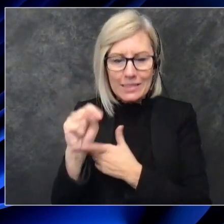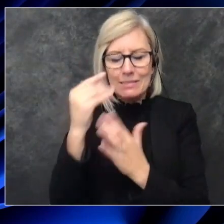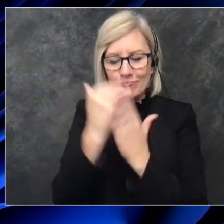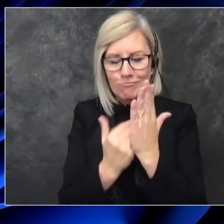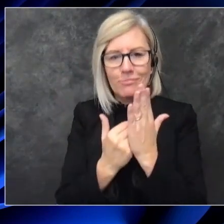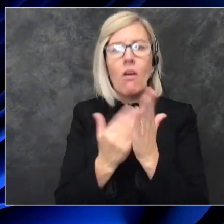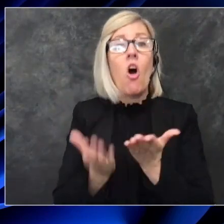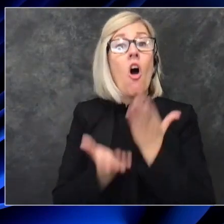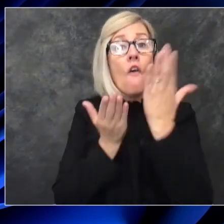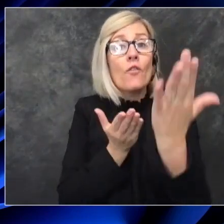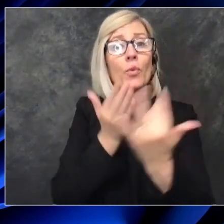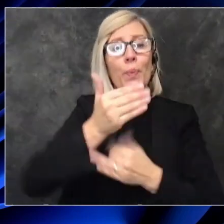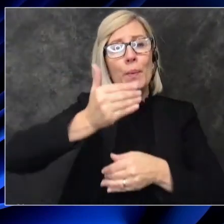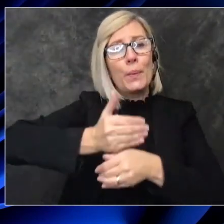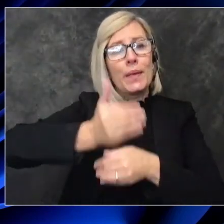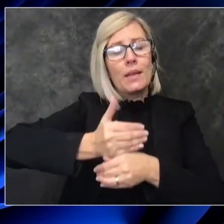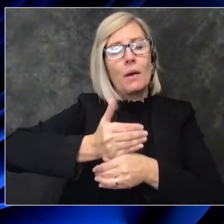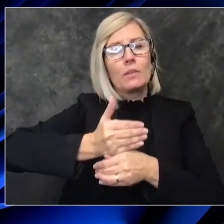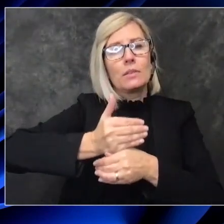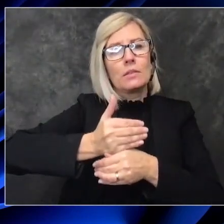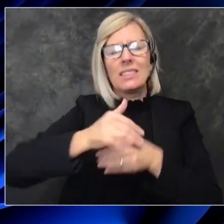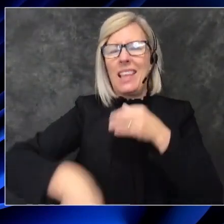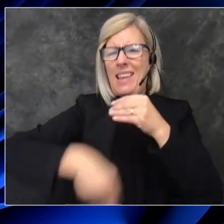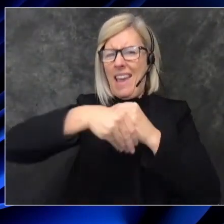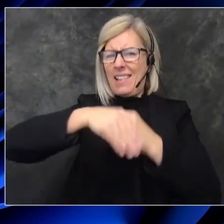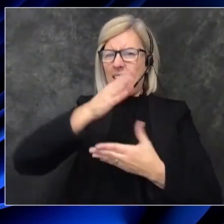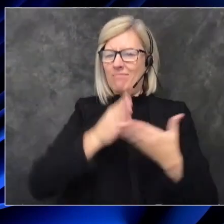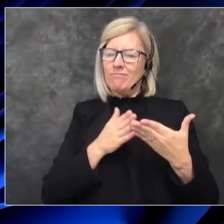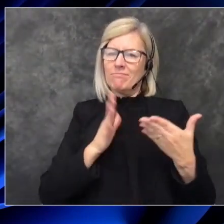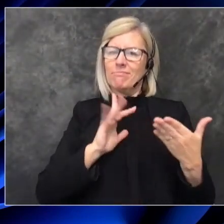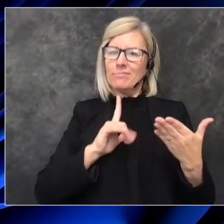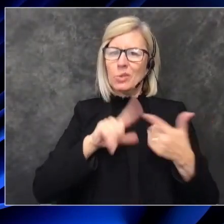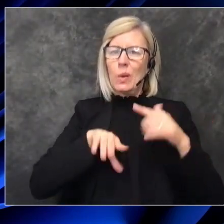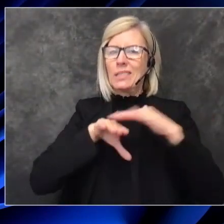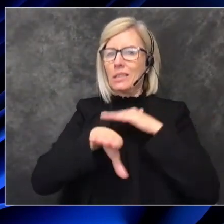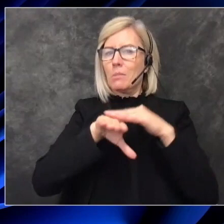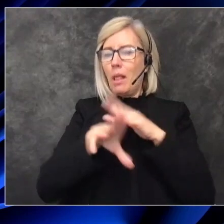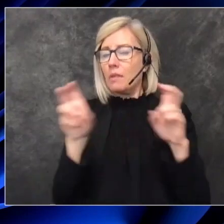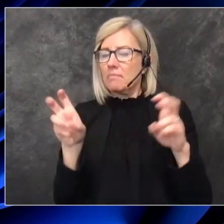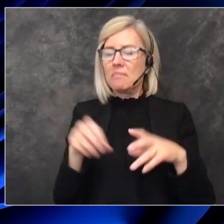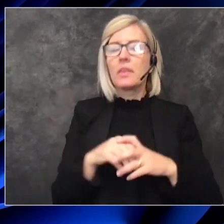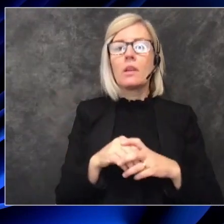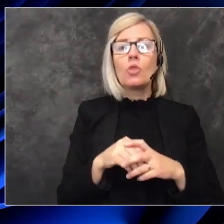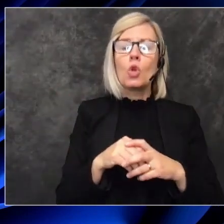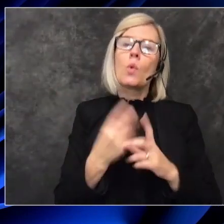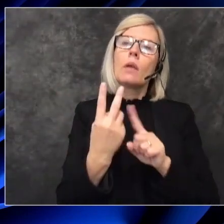There's this this added dimension to accessibility is how I would describe it, so you can reflect on a week how many,